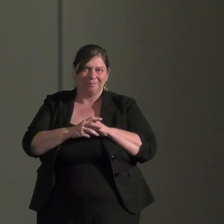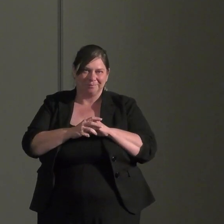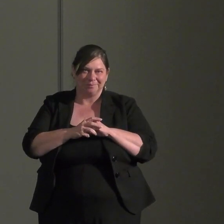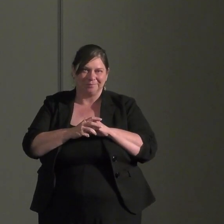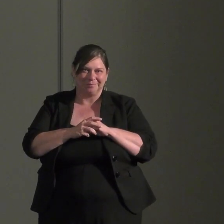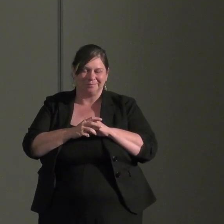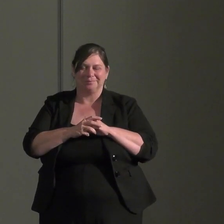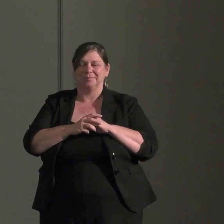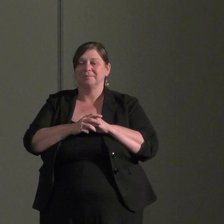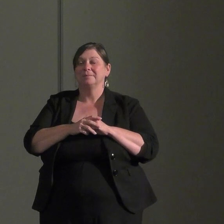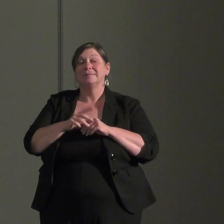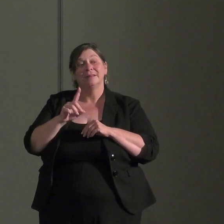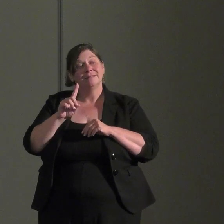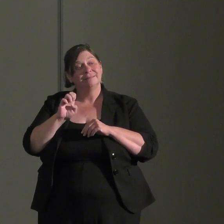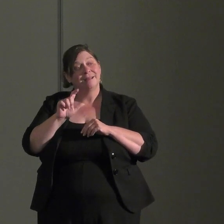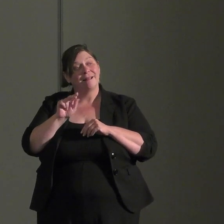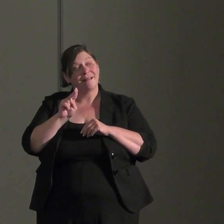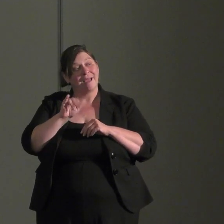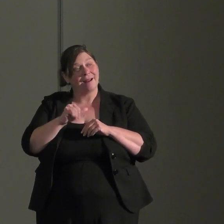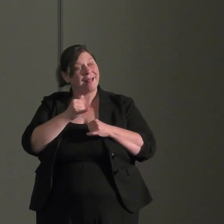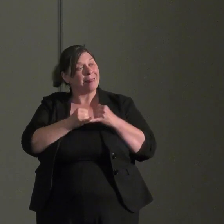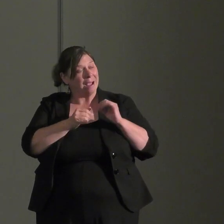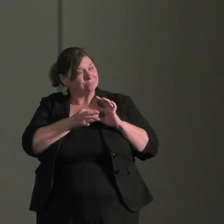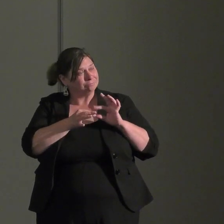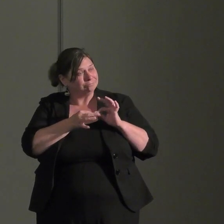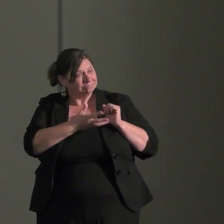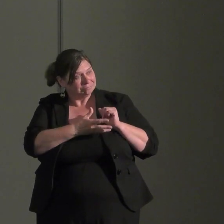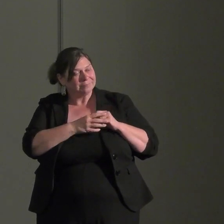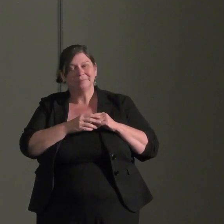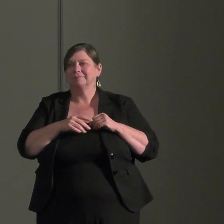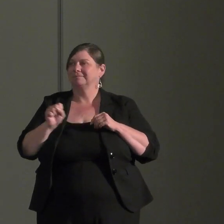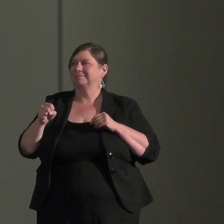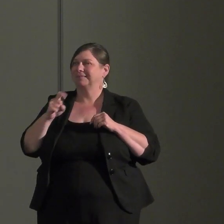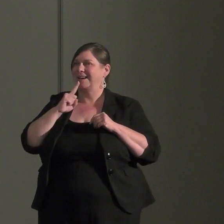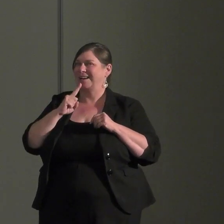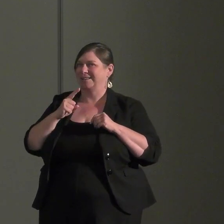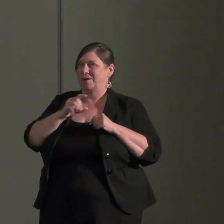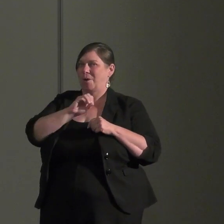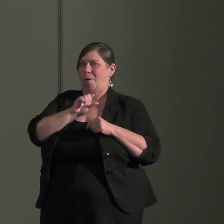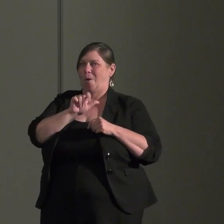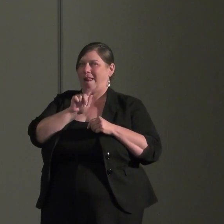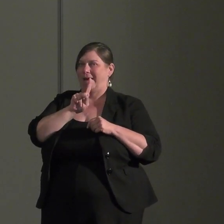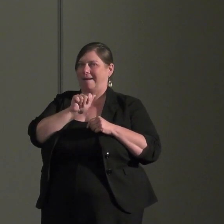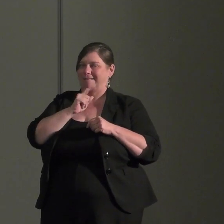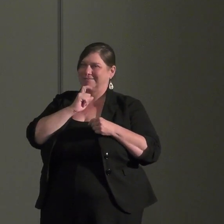any last words or recommendation. >> DELANEY: Echoing Olenka said it is important